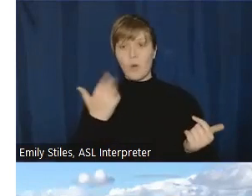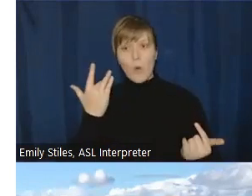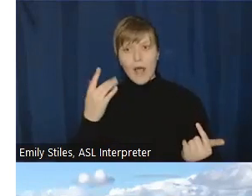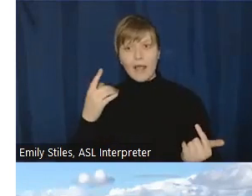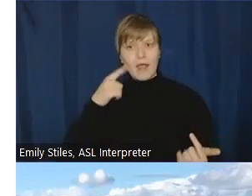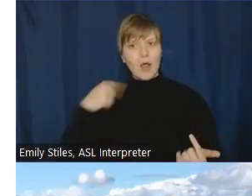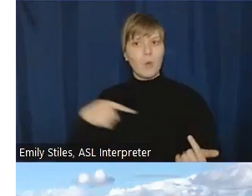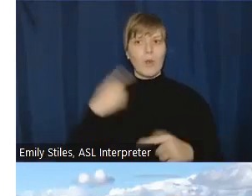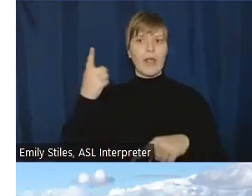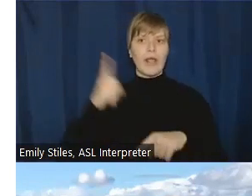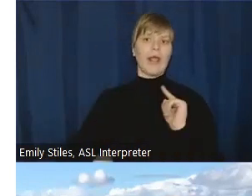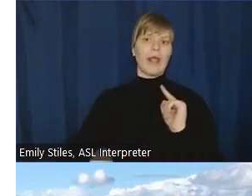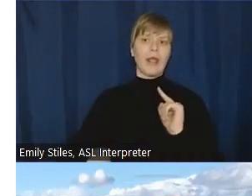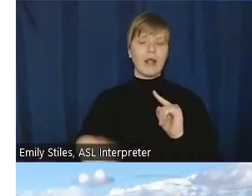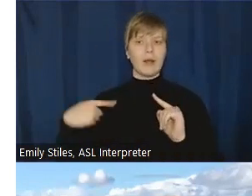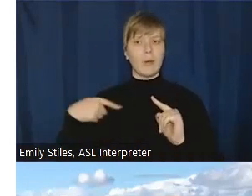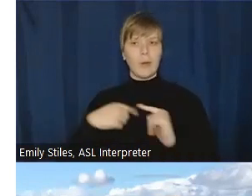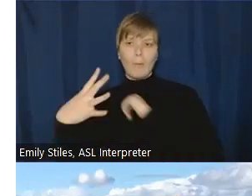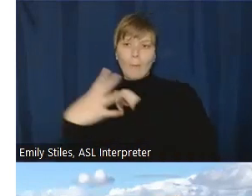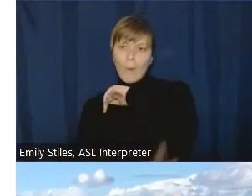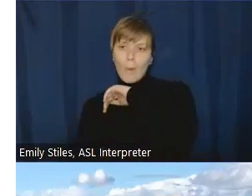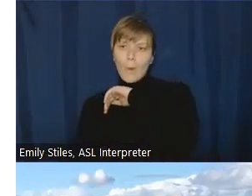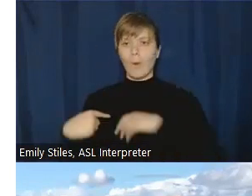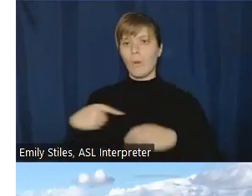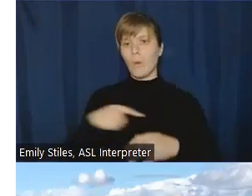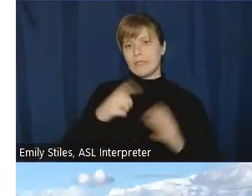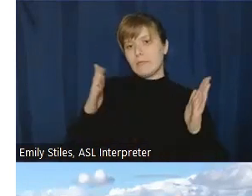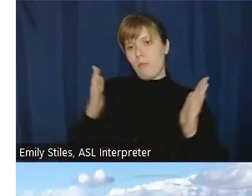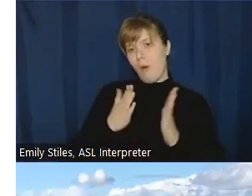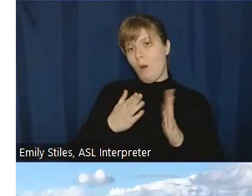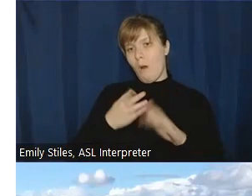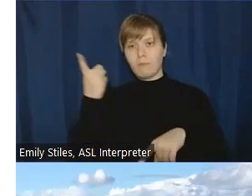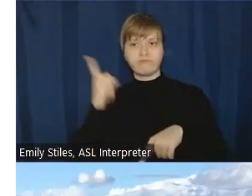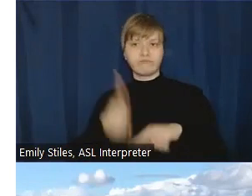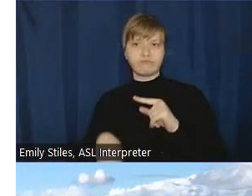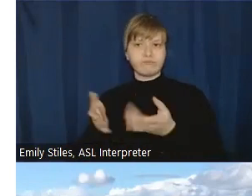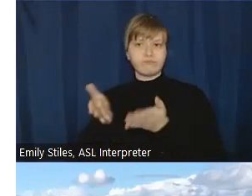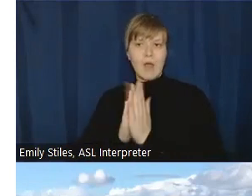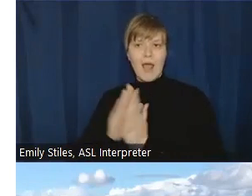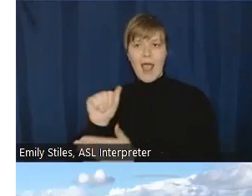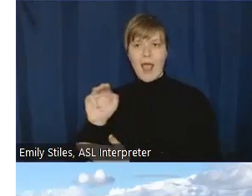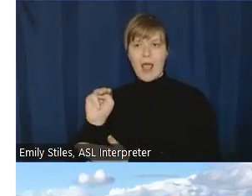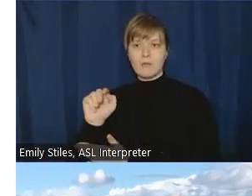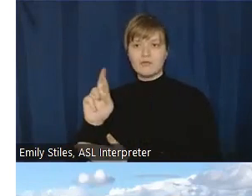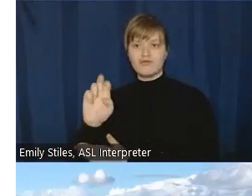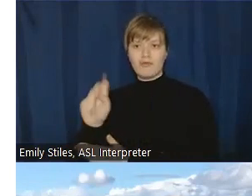poor town, and there was no way that we could get Amtrak to stop there again. But we defined